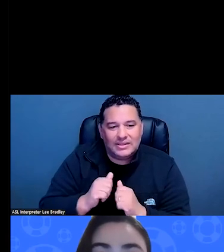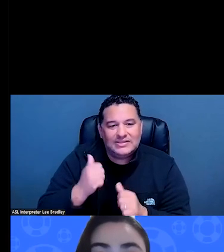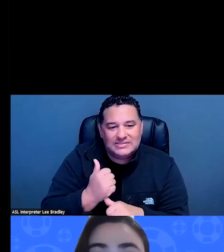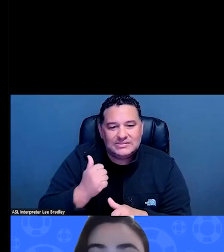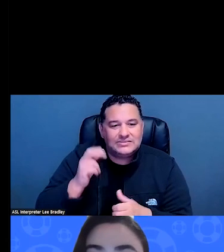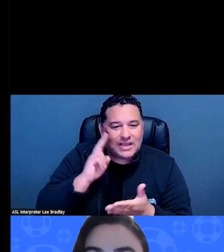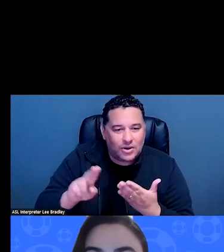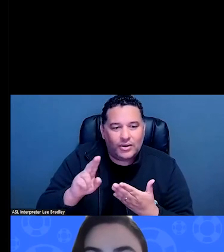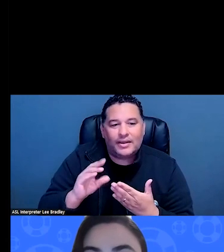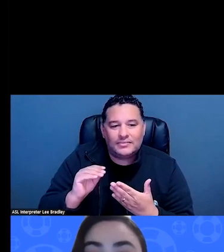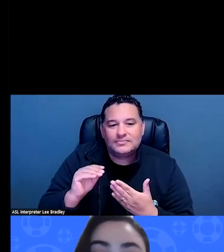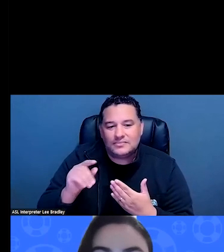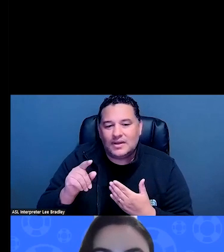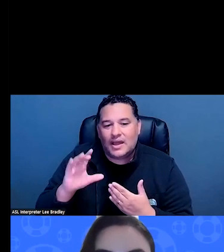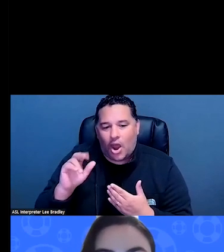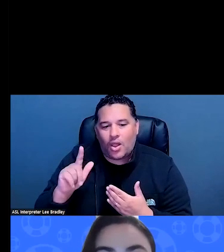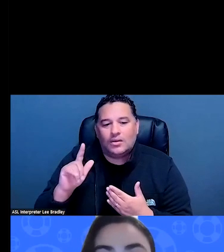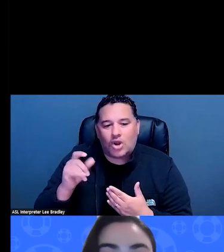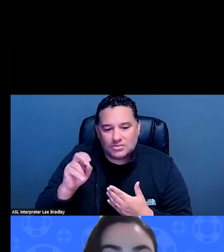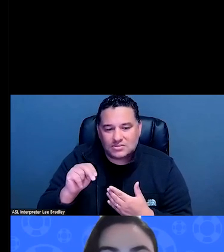HEARING ON MENTAL HEALTH. WITH ASSISTANT SECRETARY